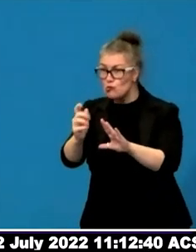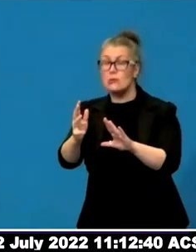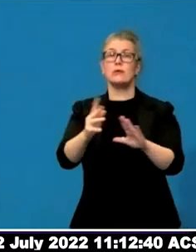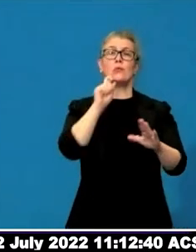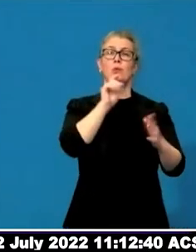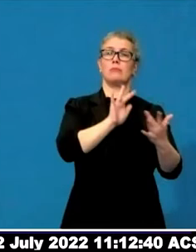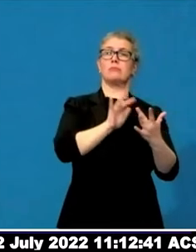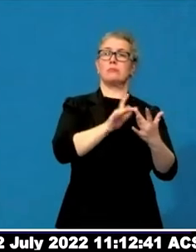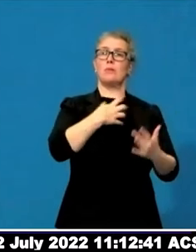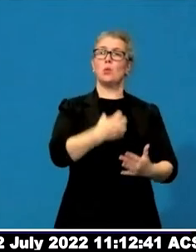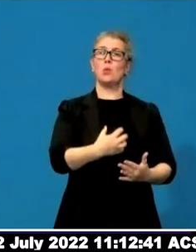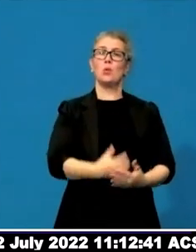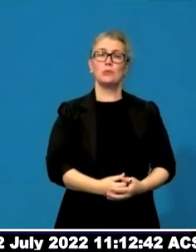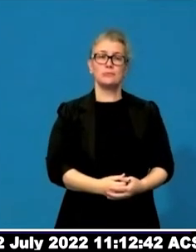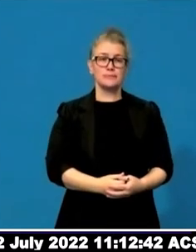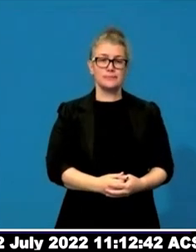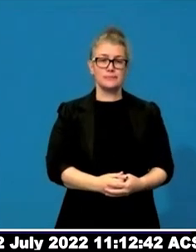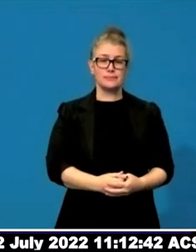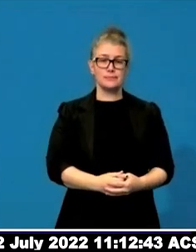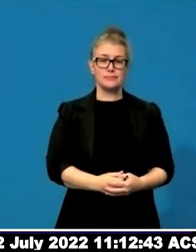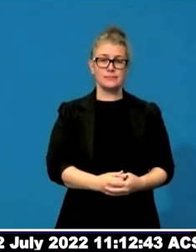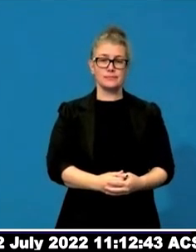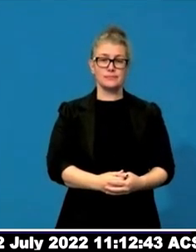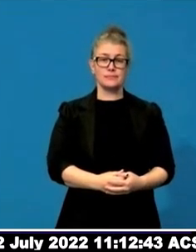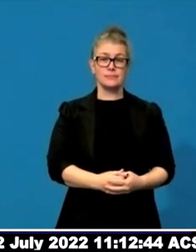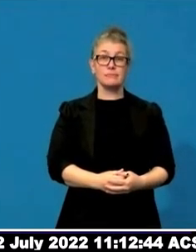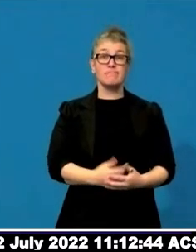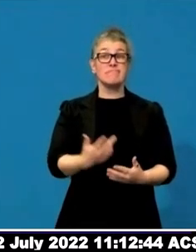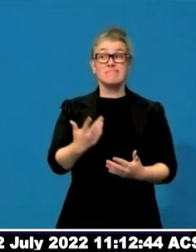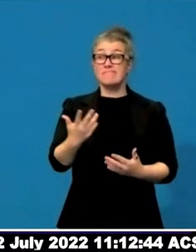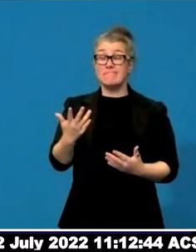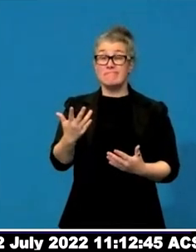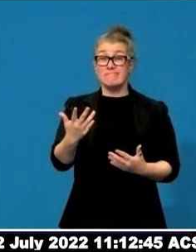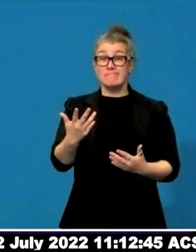If someone makes a complaint about your office, do you respond